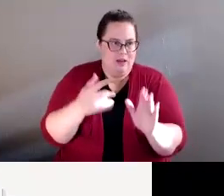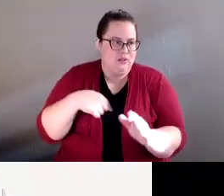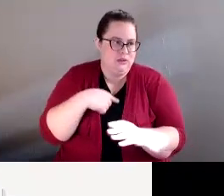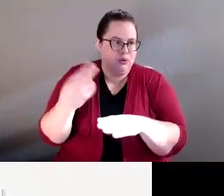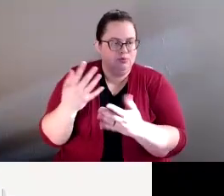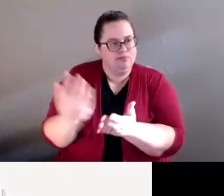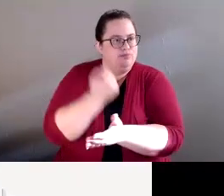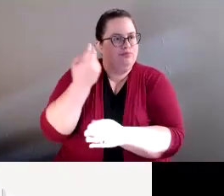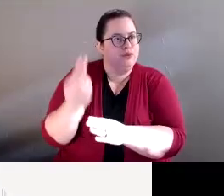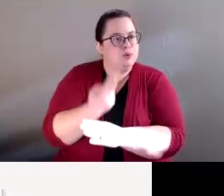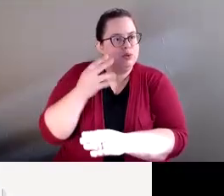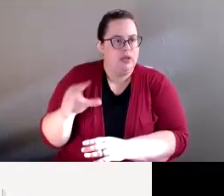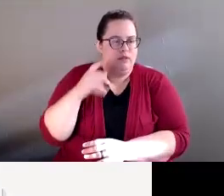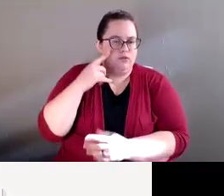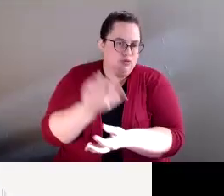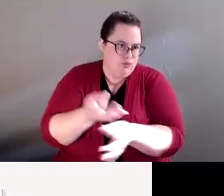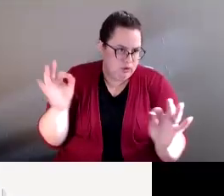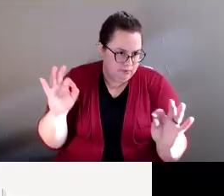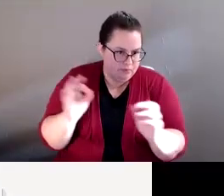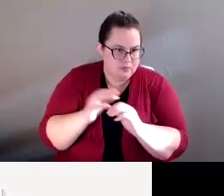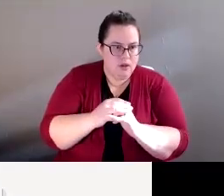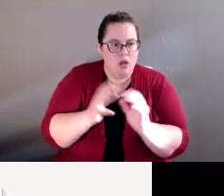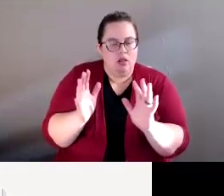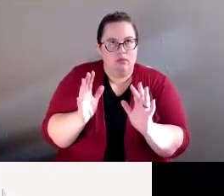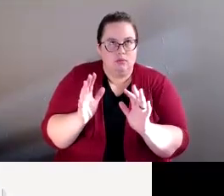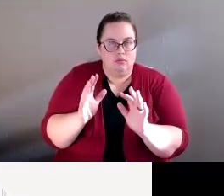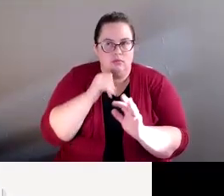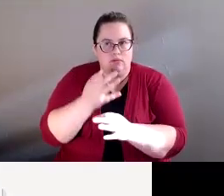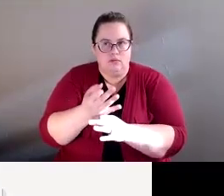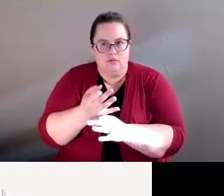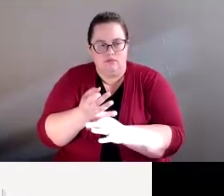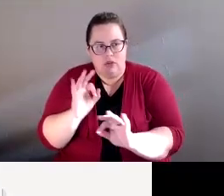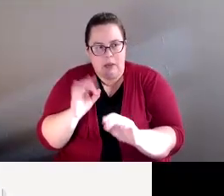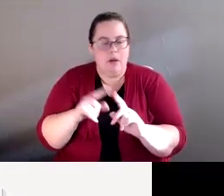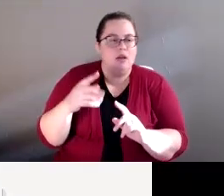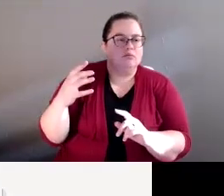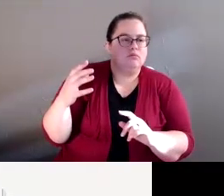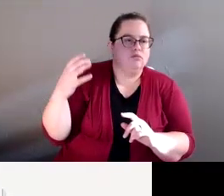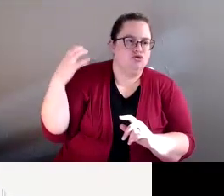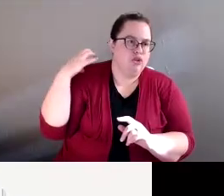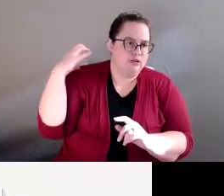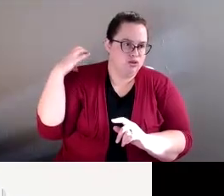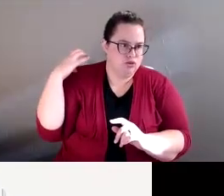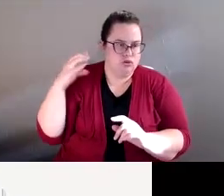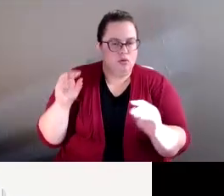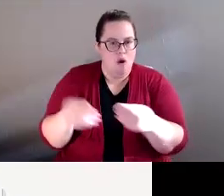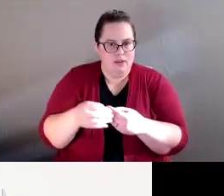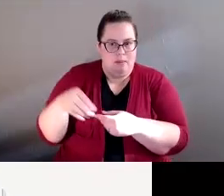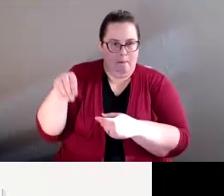It's not necessarily free, but the classes paid for by the Chancellor's office and not by the individual colleges.